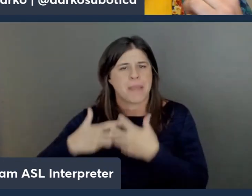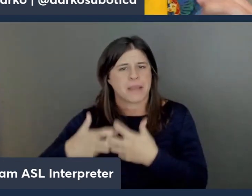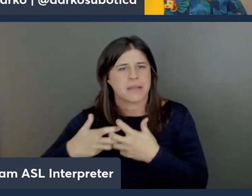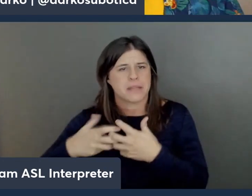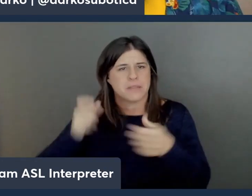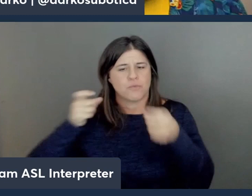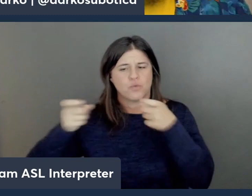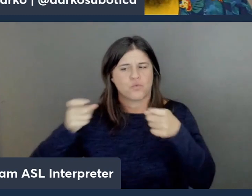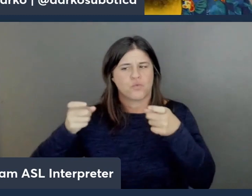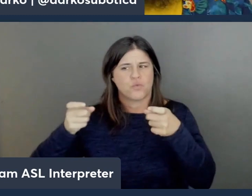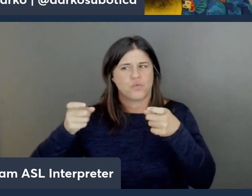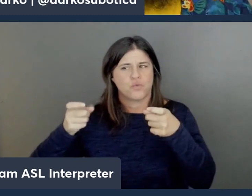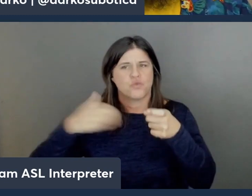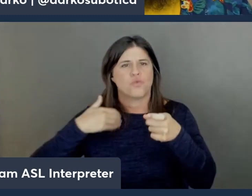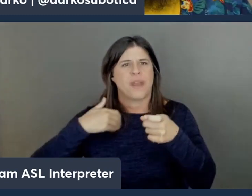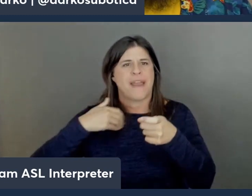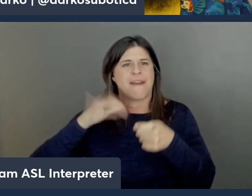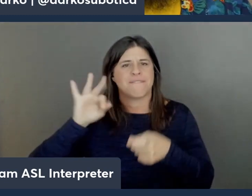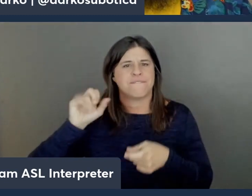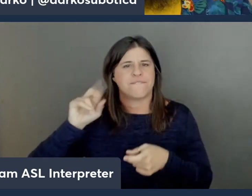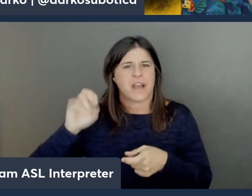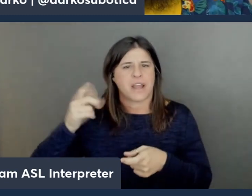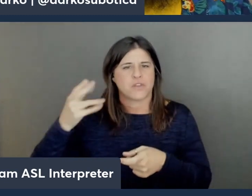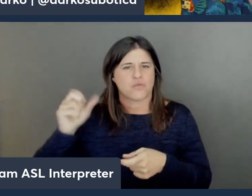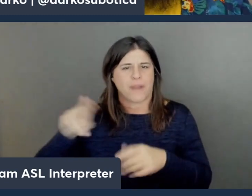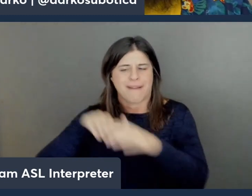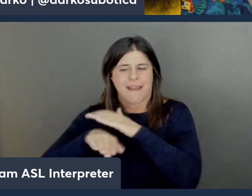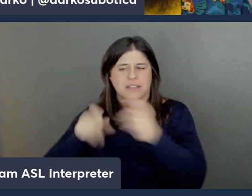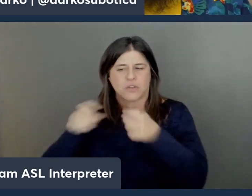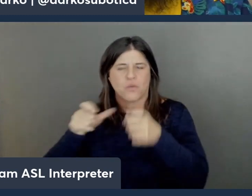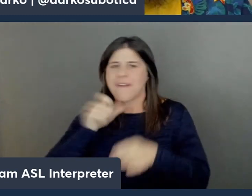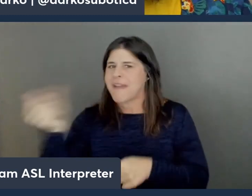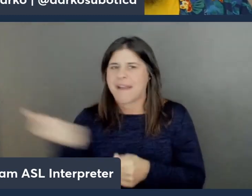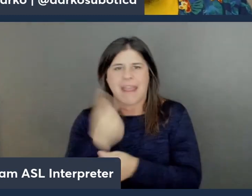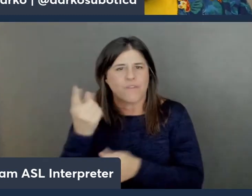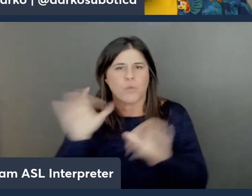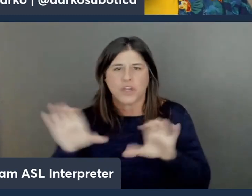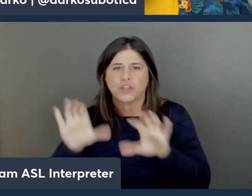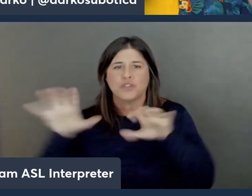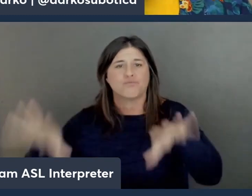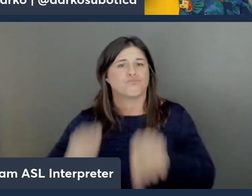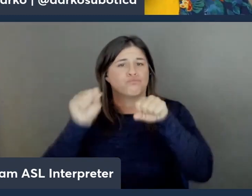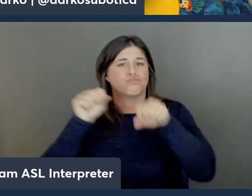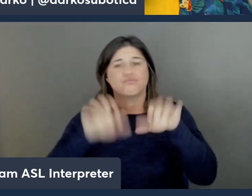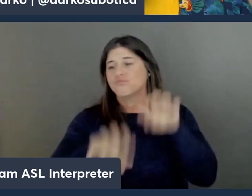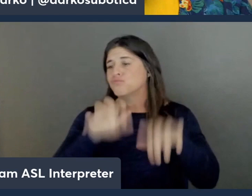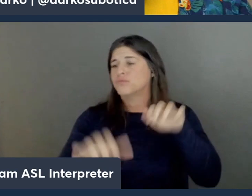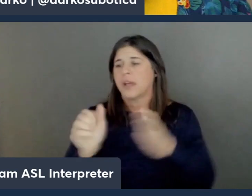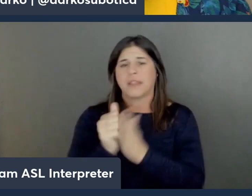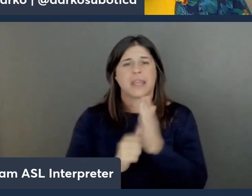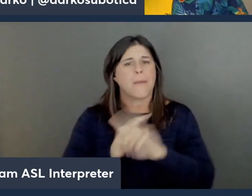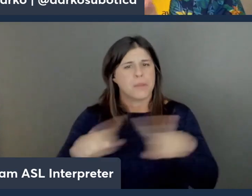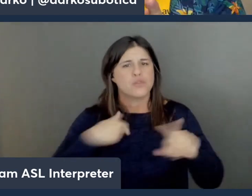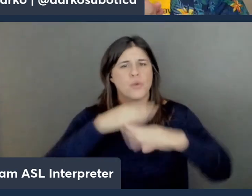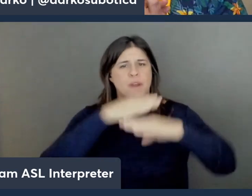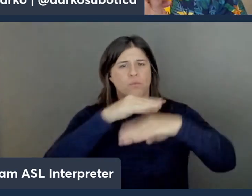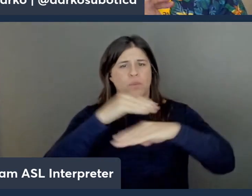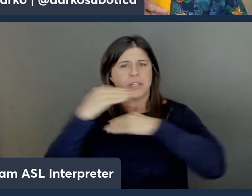to have a fine-grained access controls, so that not everybody can just do everything in the account, but you have this restricted set of permissions